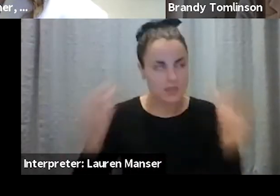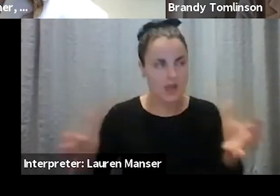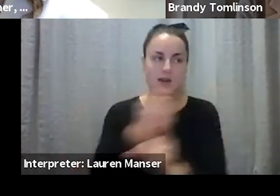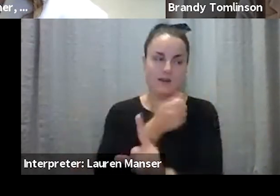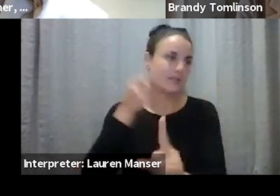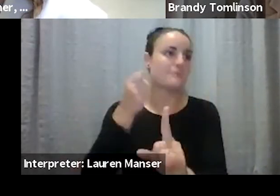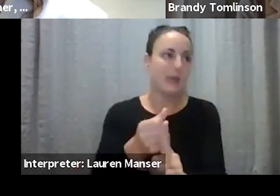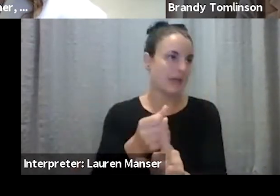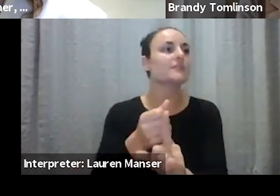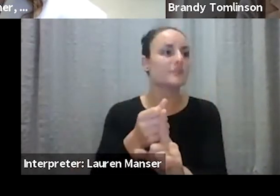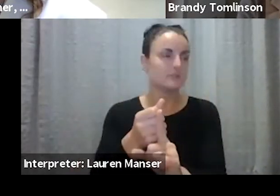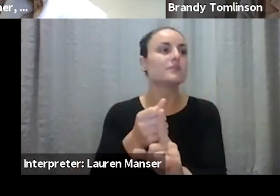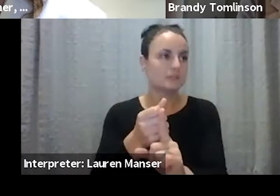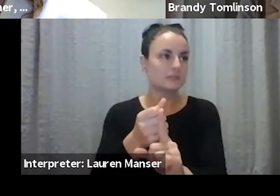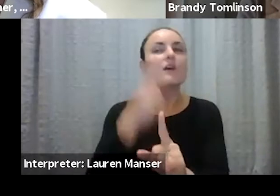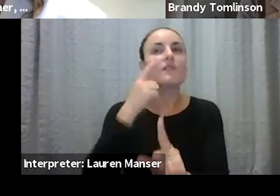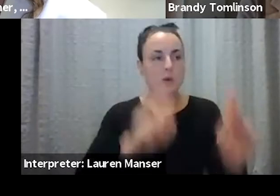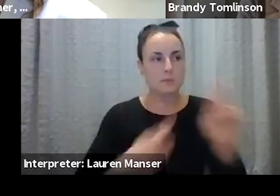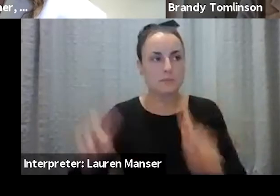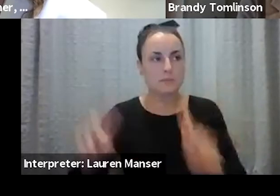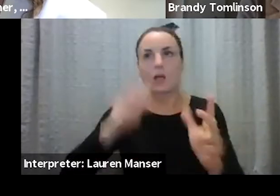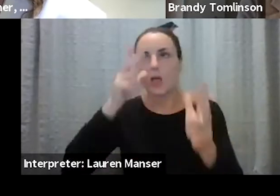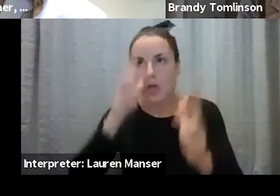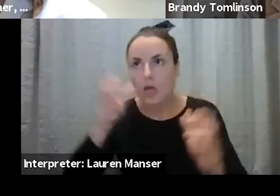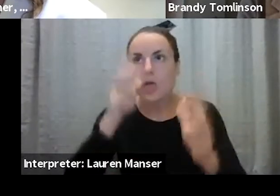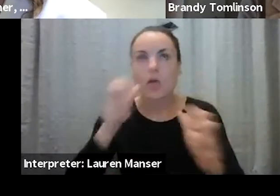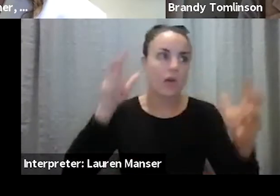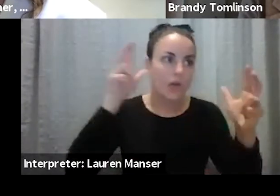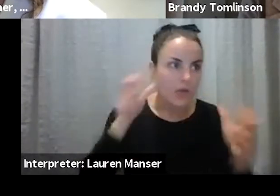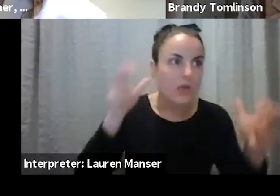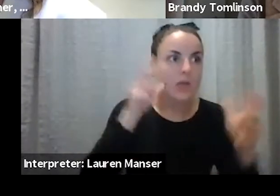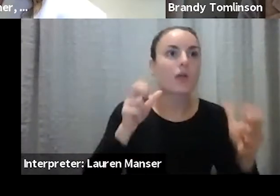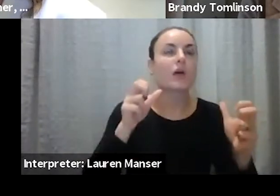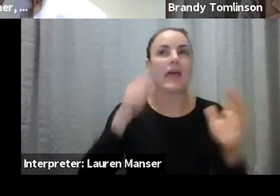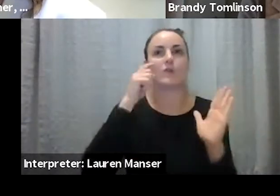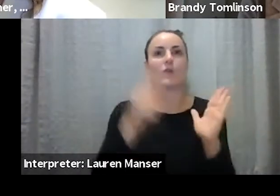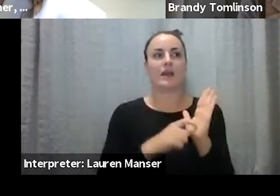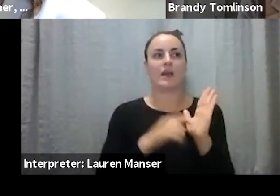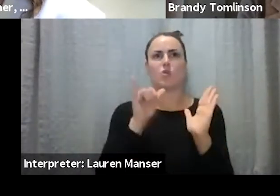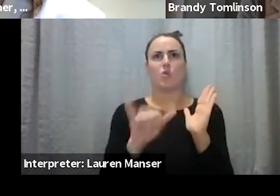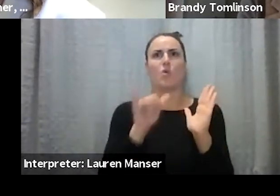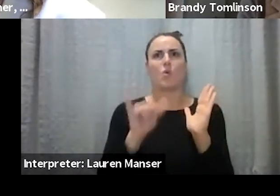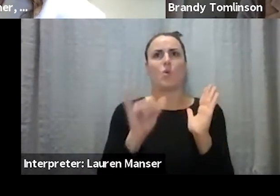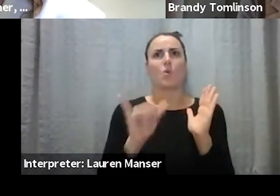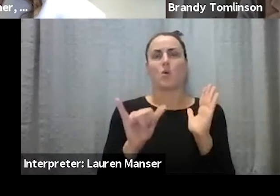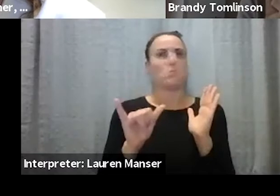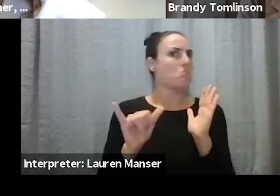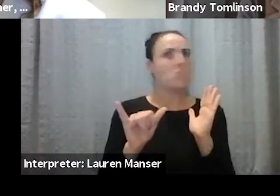to hear about these lived experiences, and how can that better inform employers,